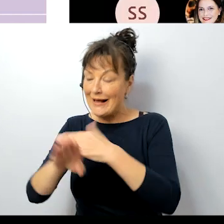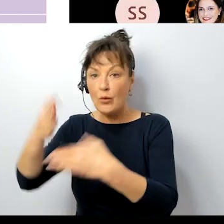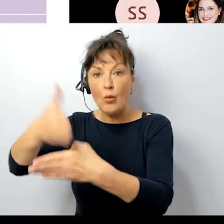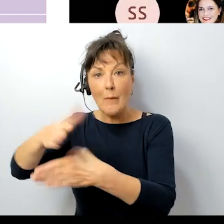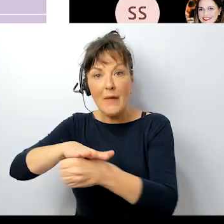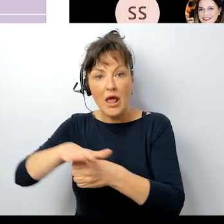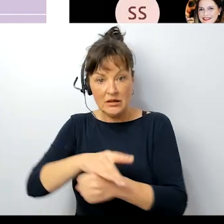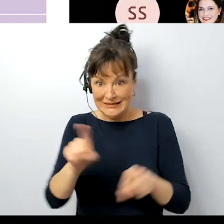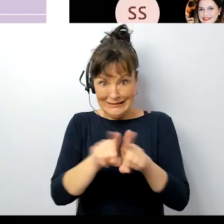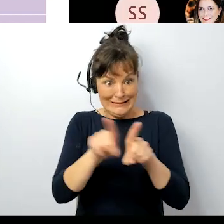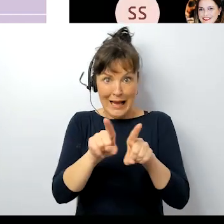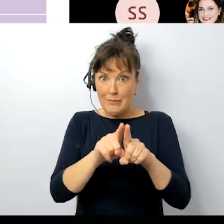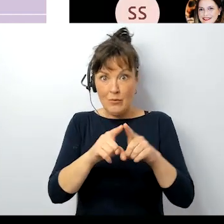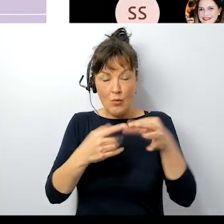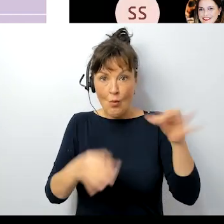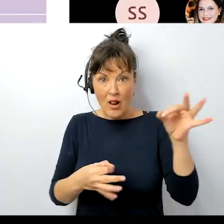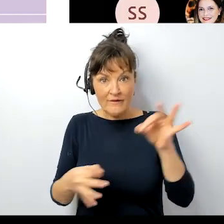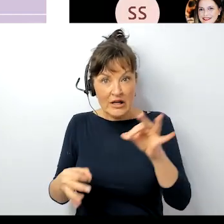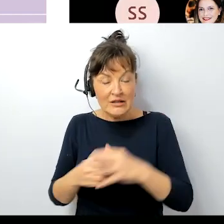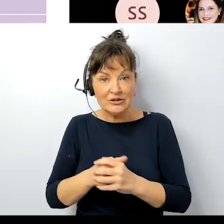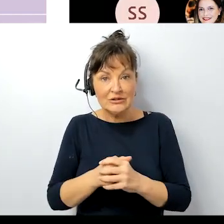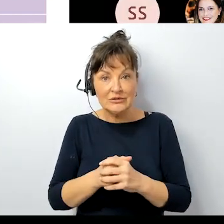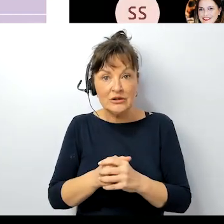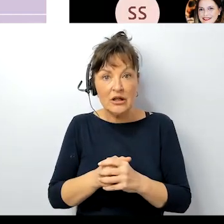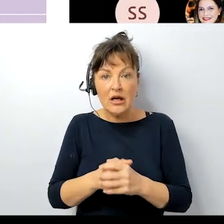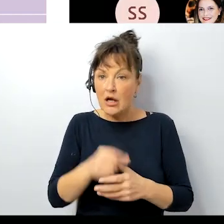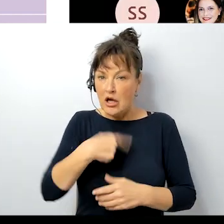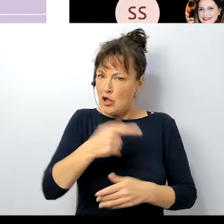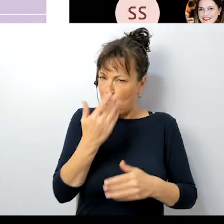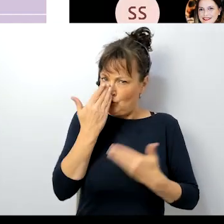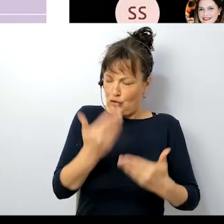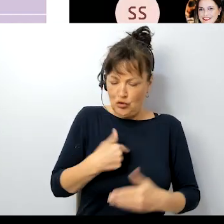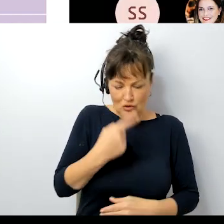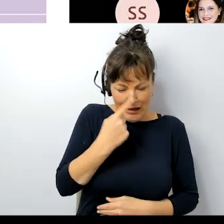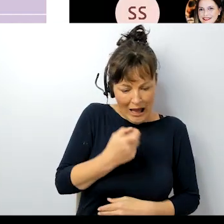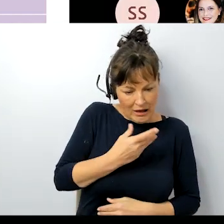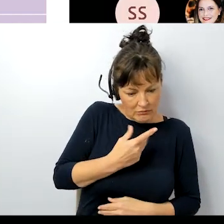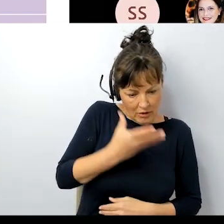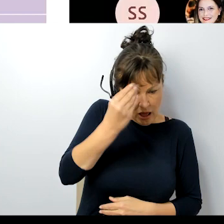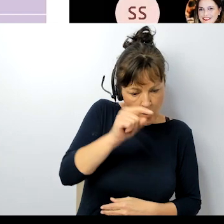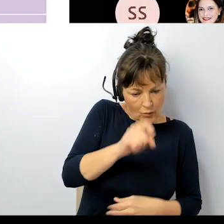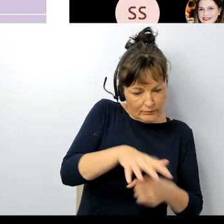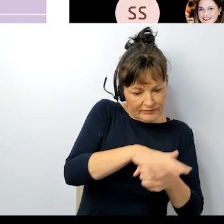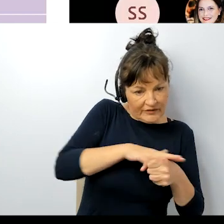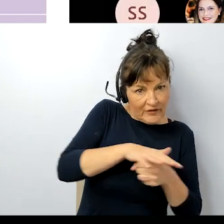a Foundation Apprenticeship in school or a Modern Apprenticeship in the workplace. It also shows how